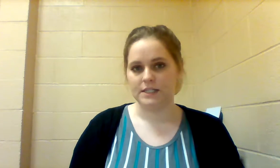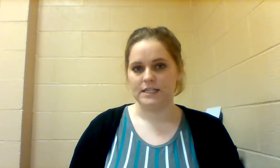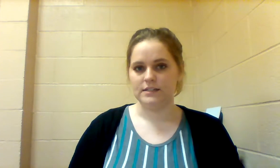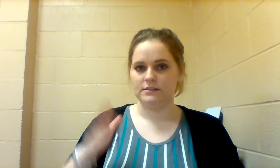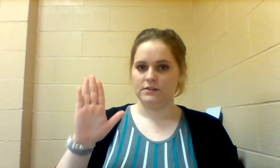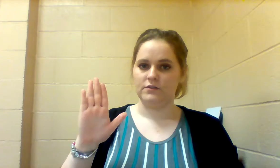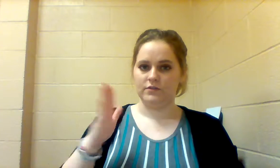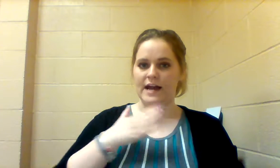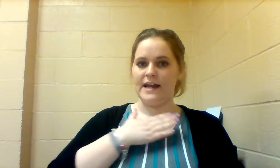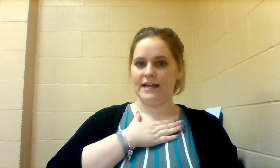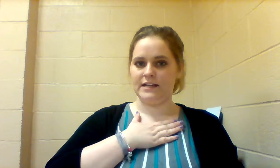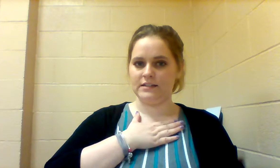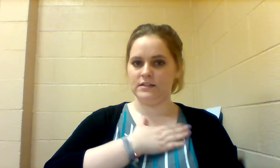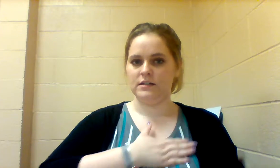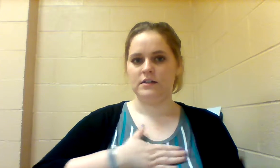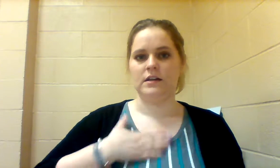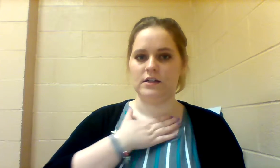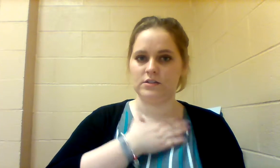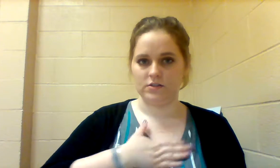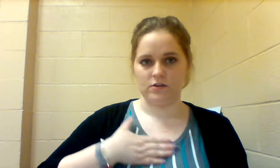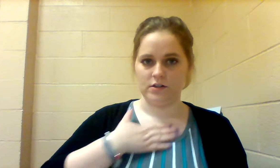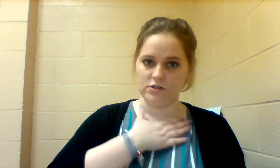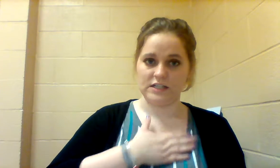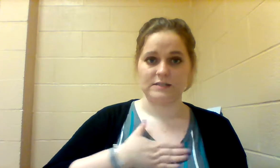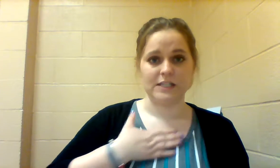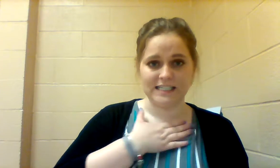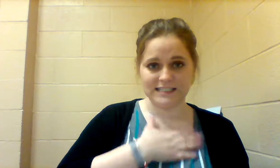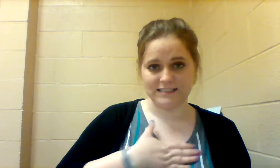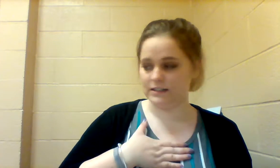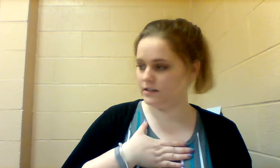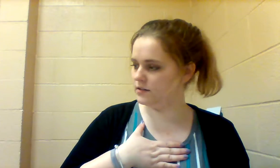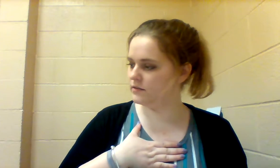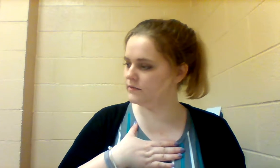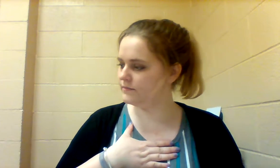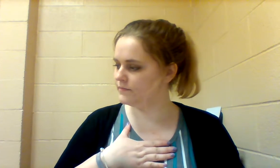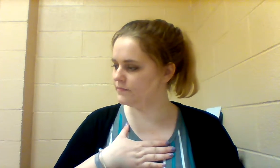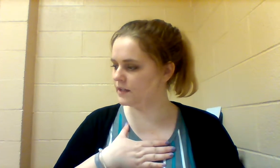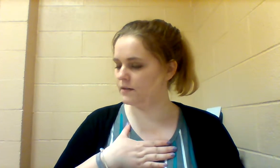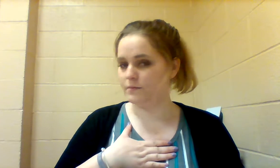PLEASE flat hand in a circle on your chest PLEASE